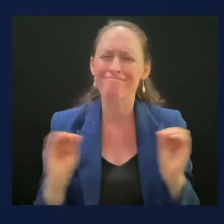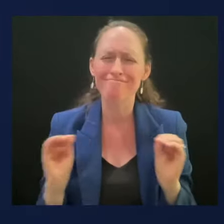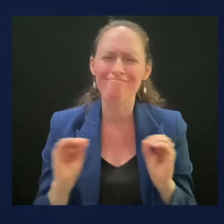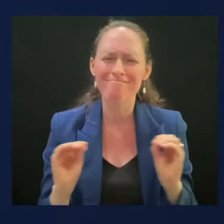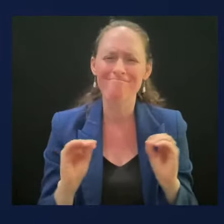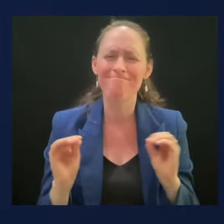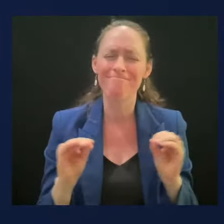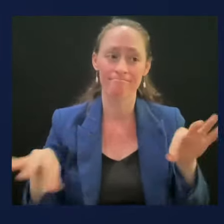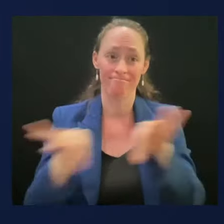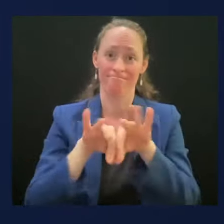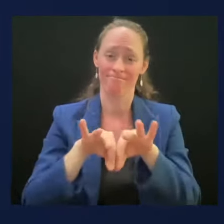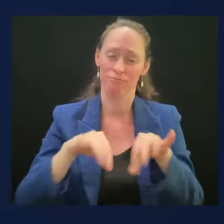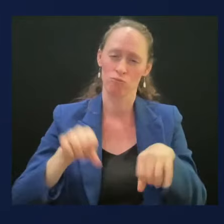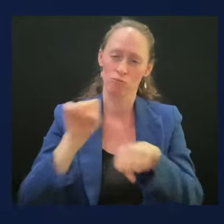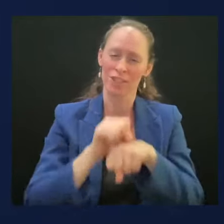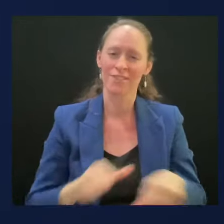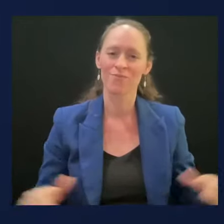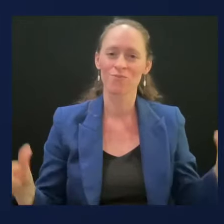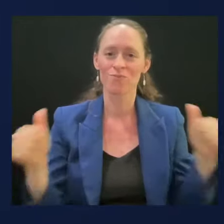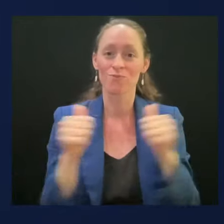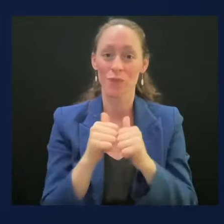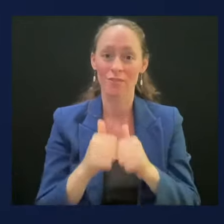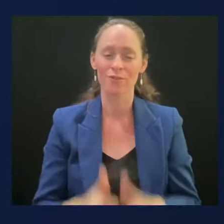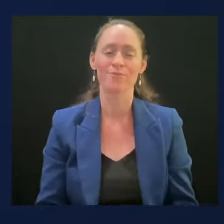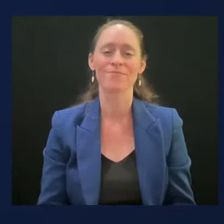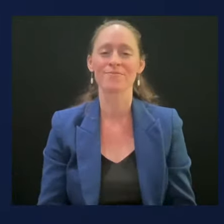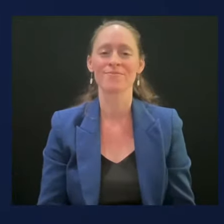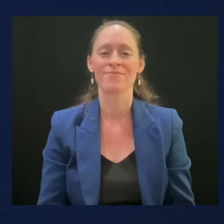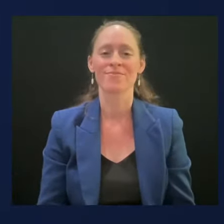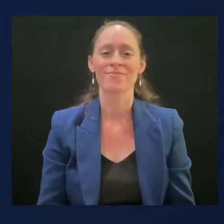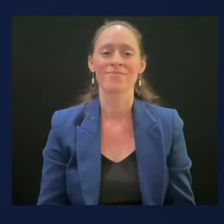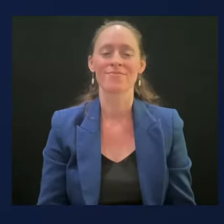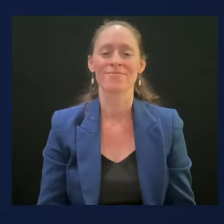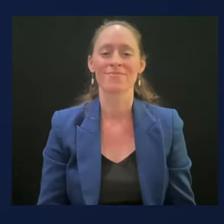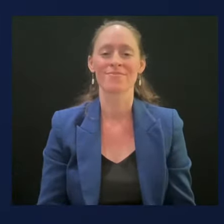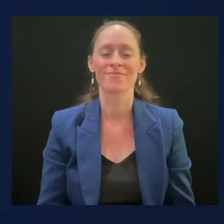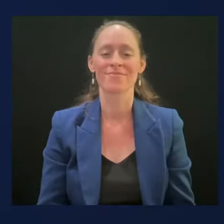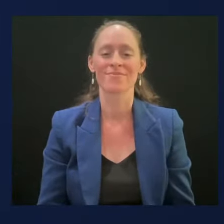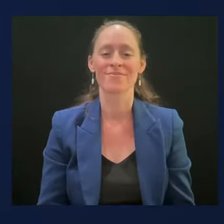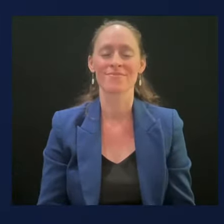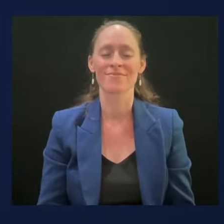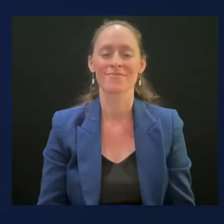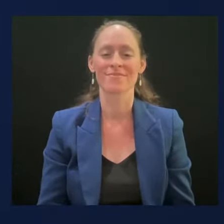as we mark 75 years of a desegregated military,